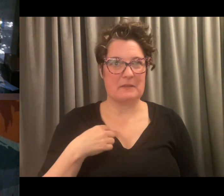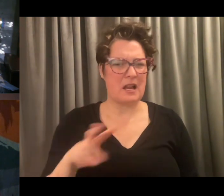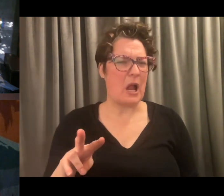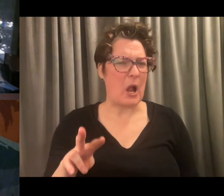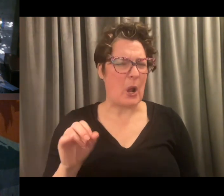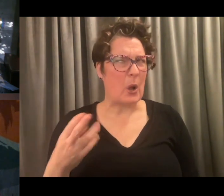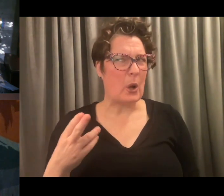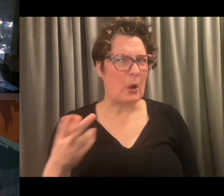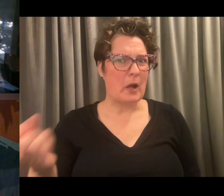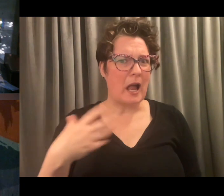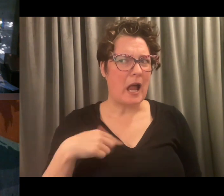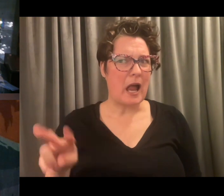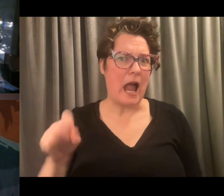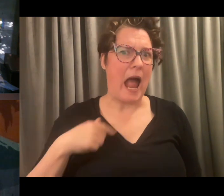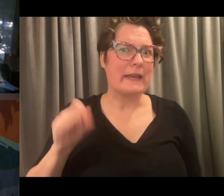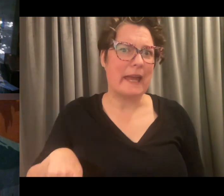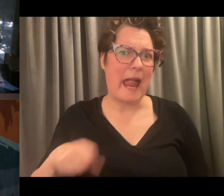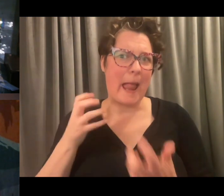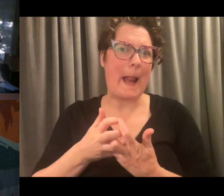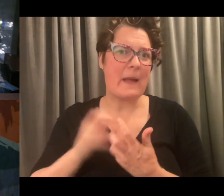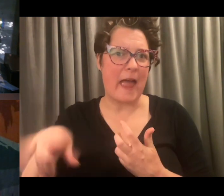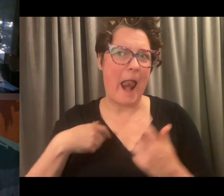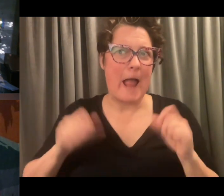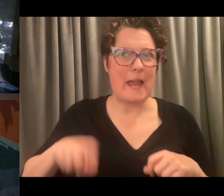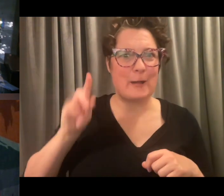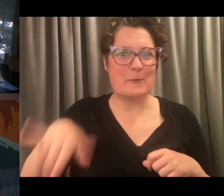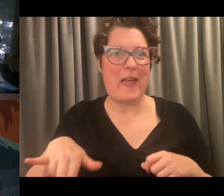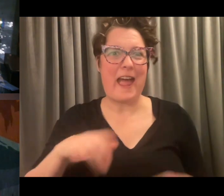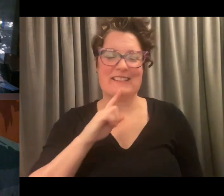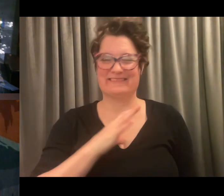and that's just felt really exciting because so much of the time, especially